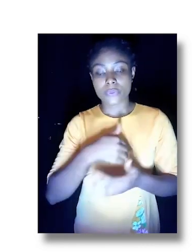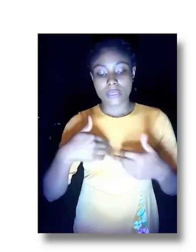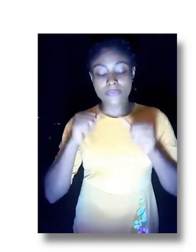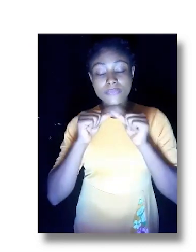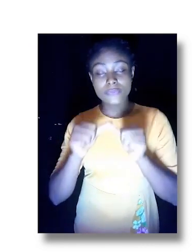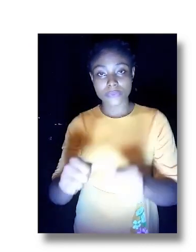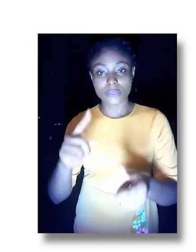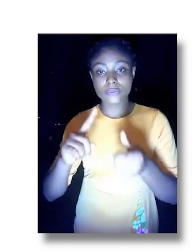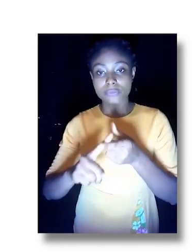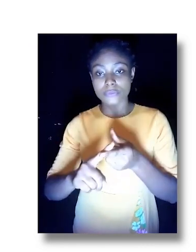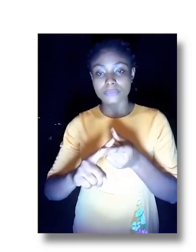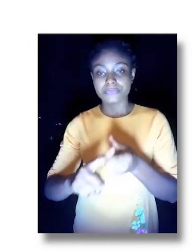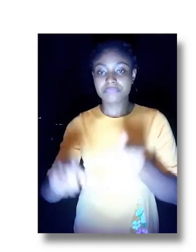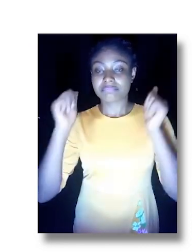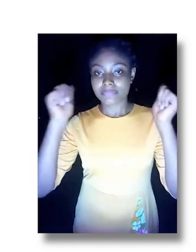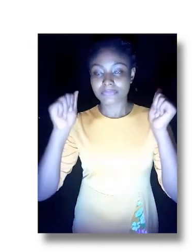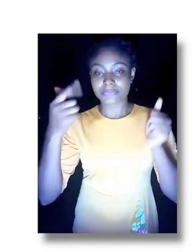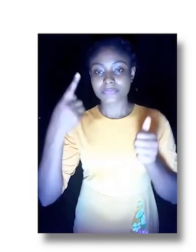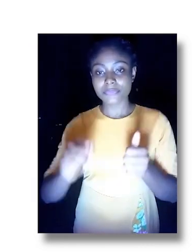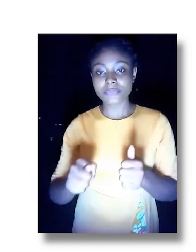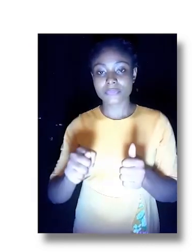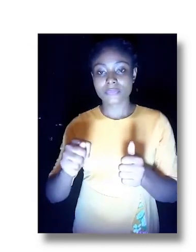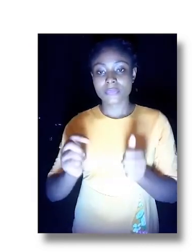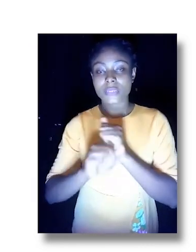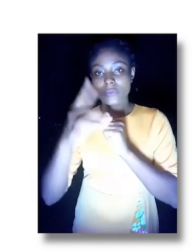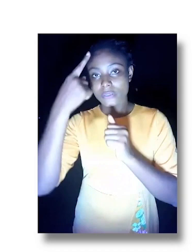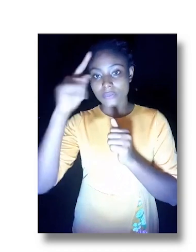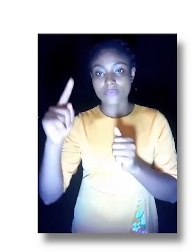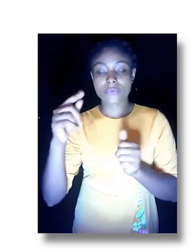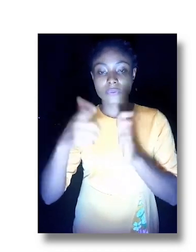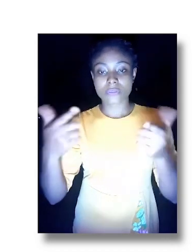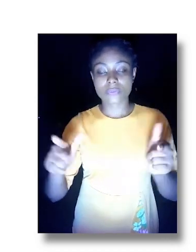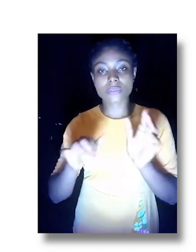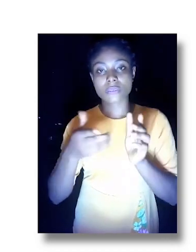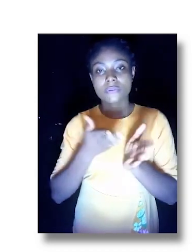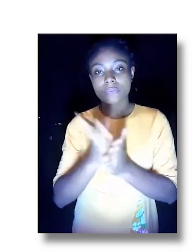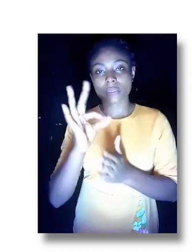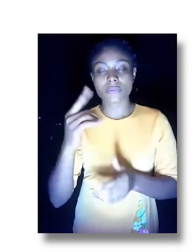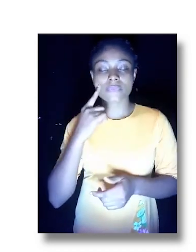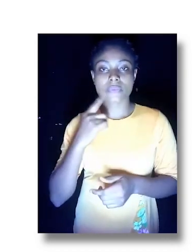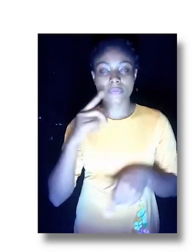we have continued to champion the advocacy for the linguistic rights of the Deaf people